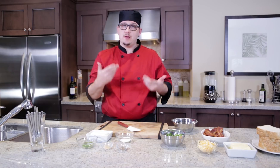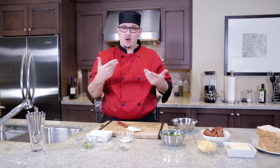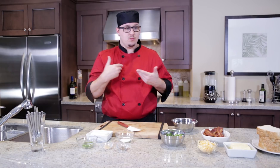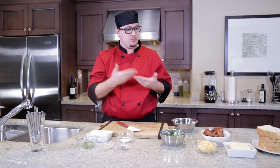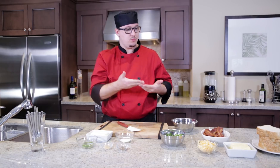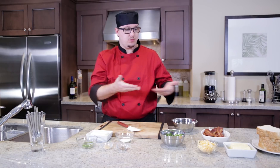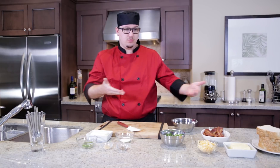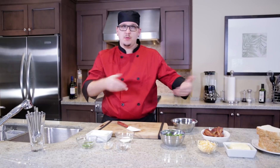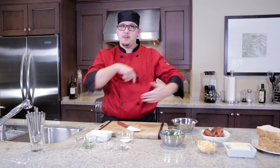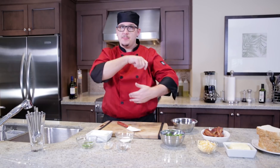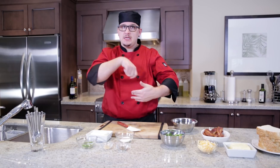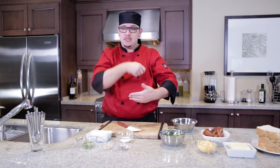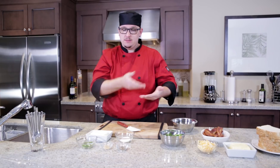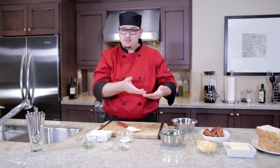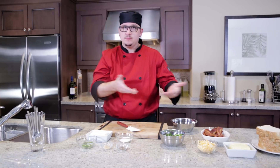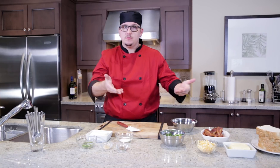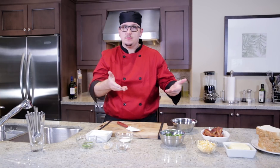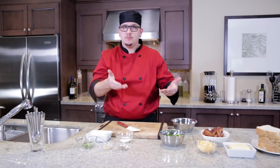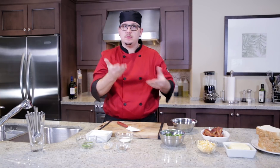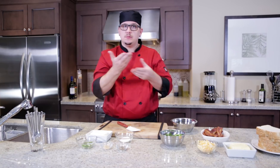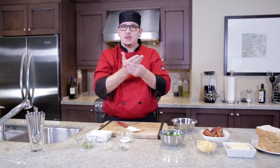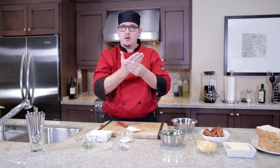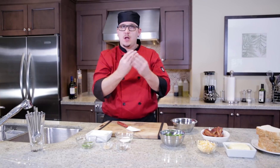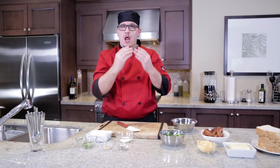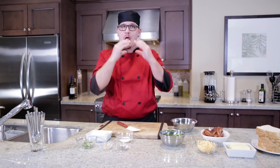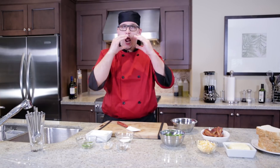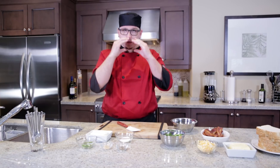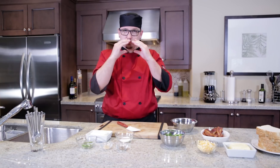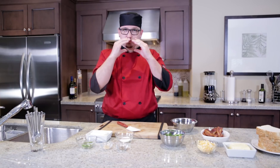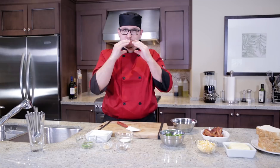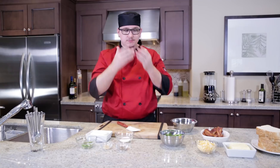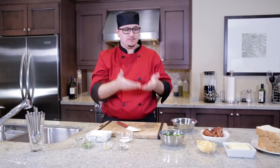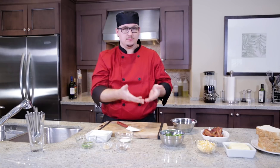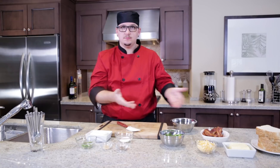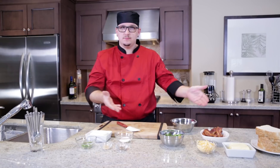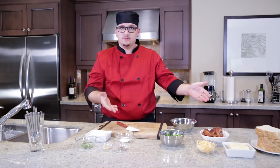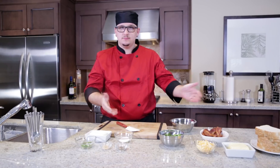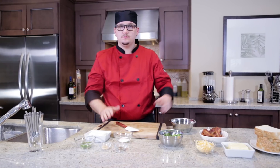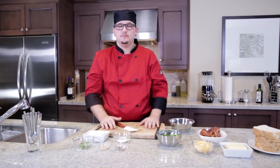These are the ingredients I’ll be using to make a sandwich.